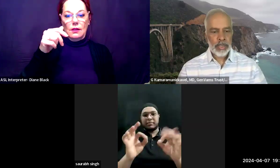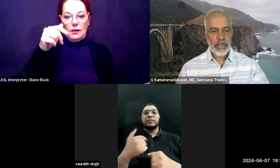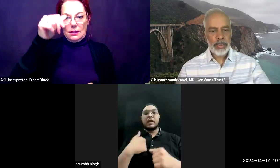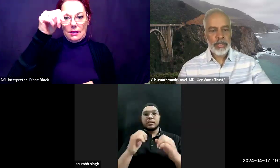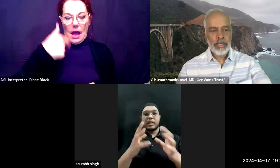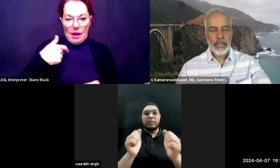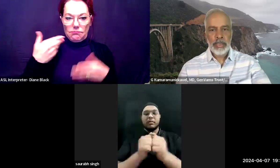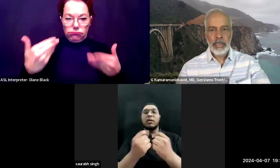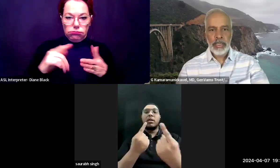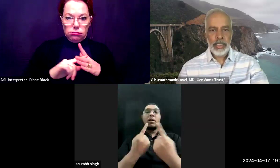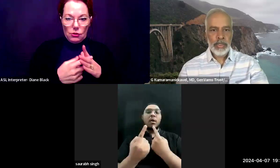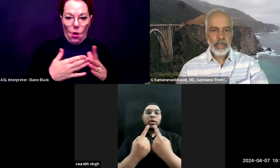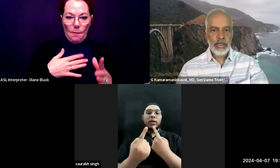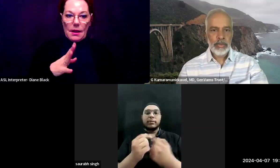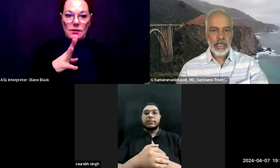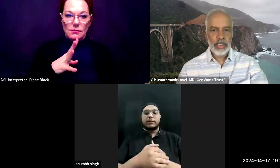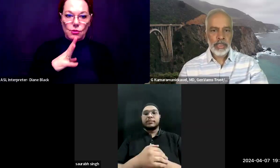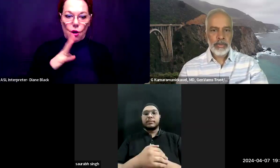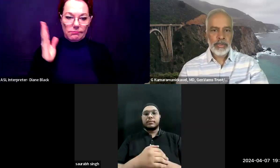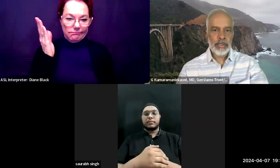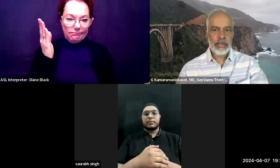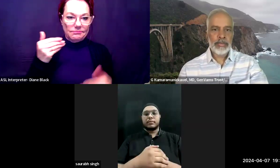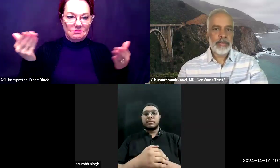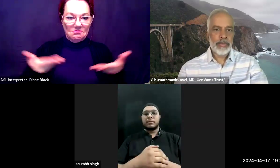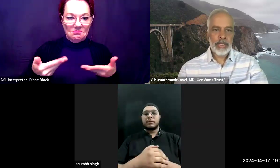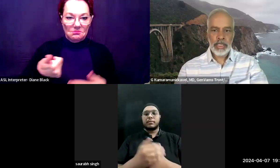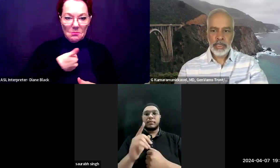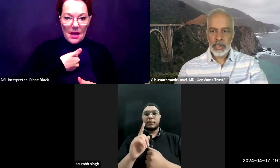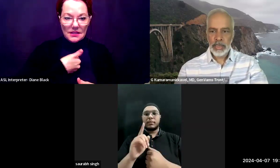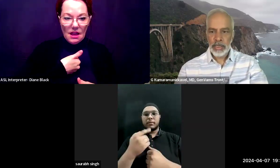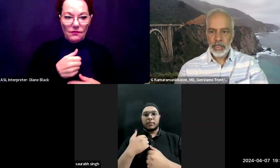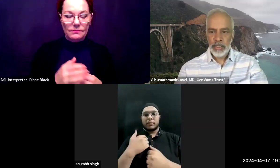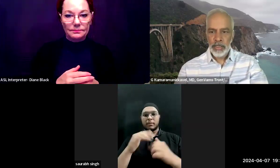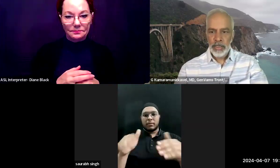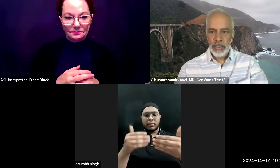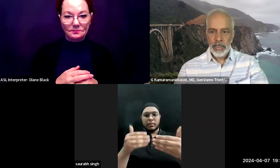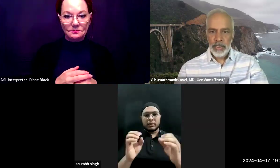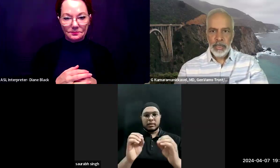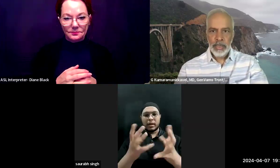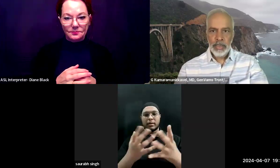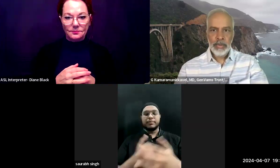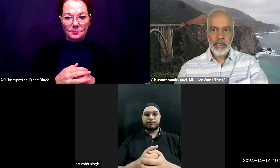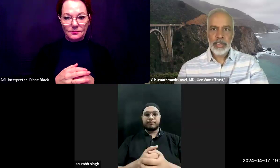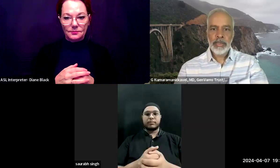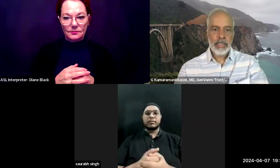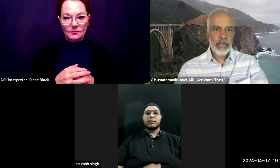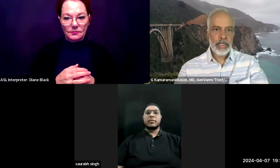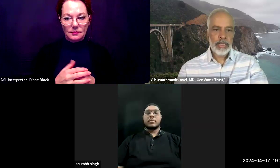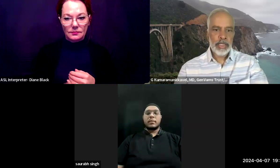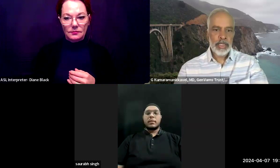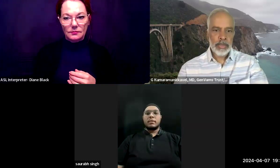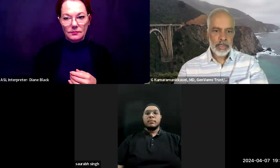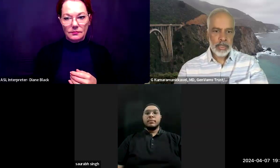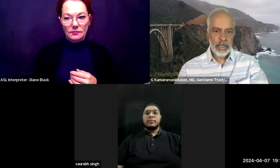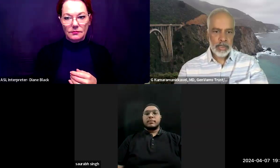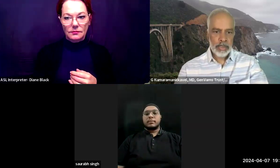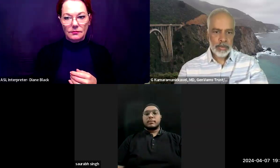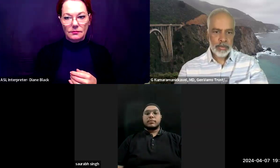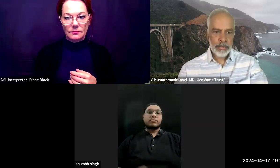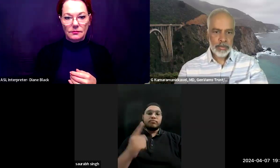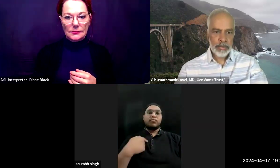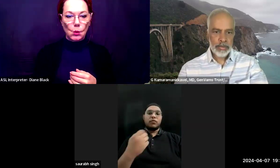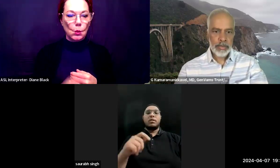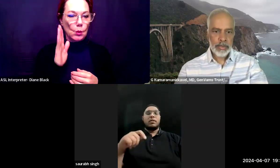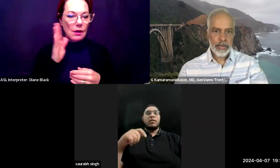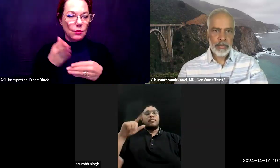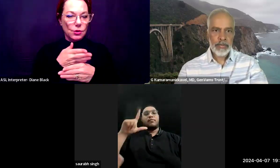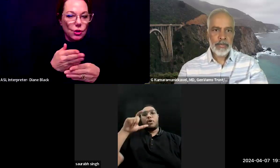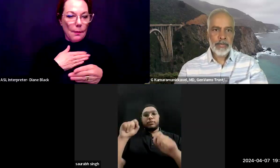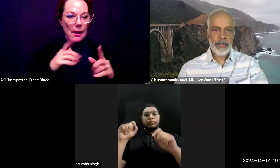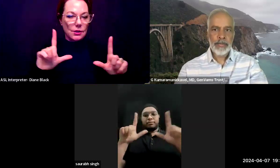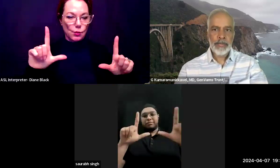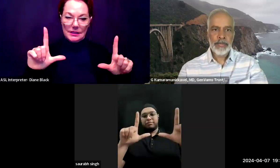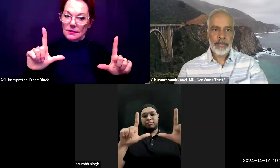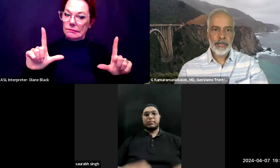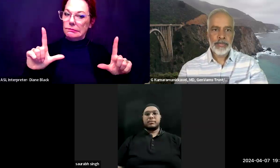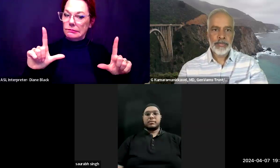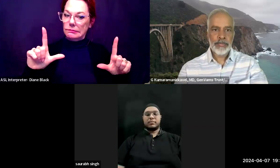talk. And I will introduce myself once I start. Let me share my screen.